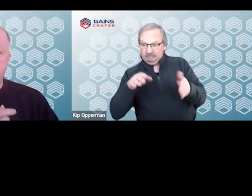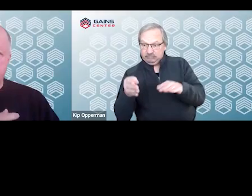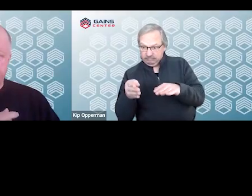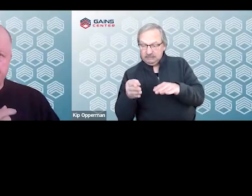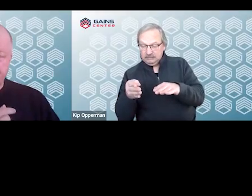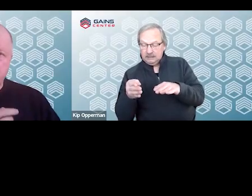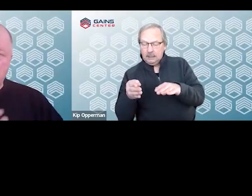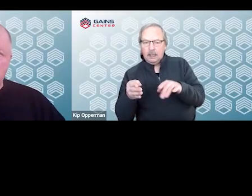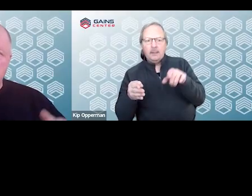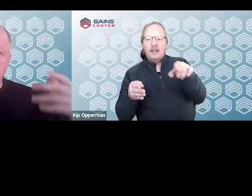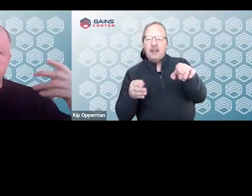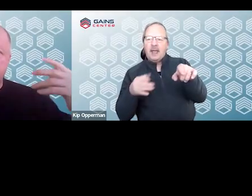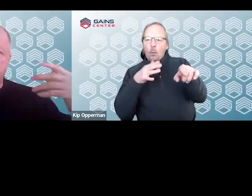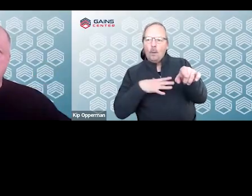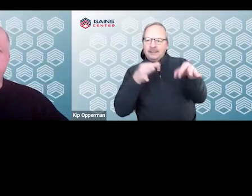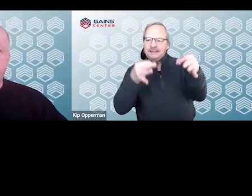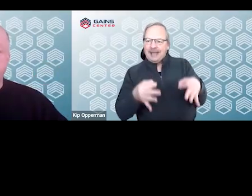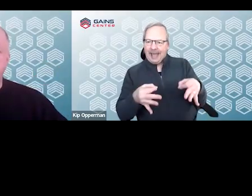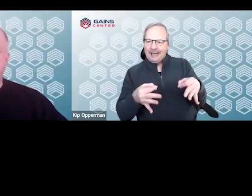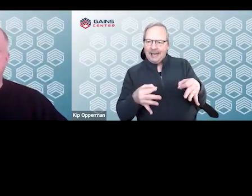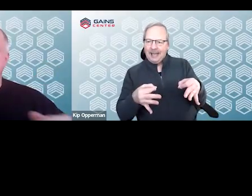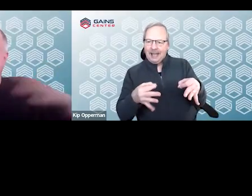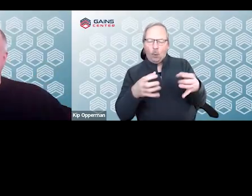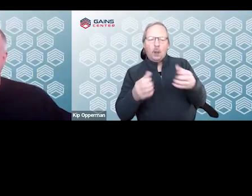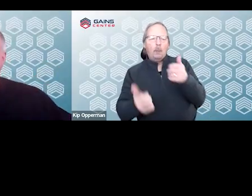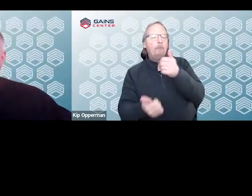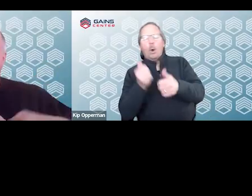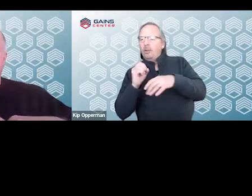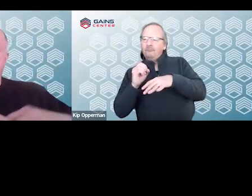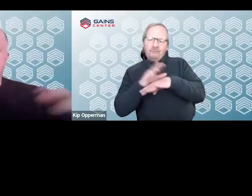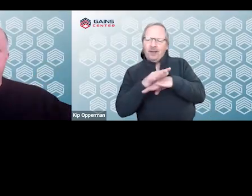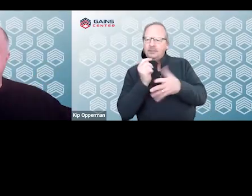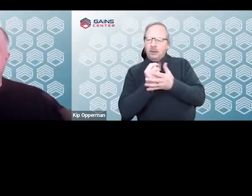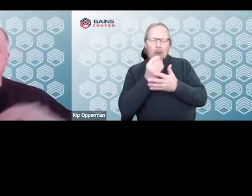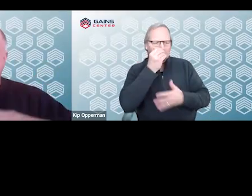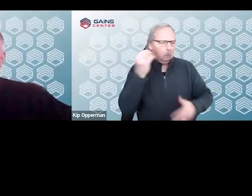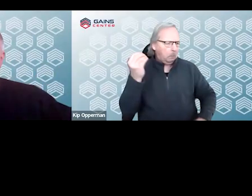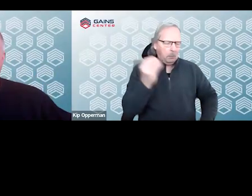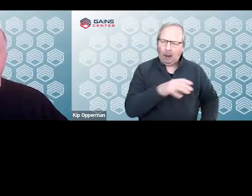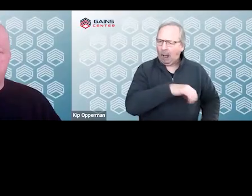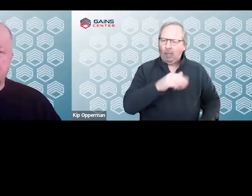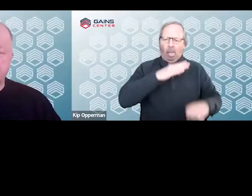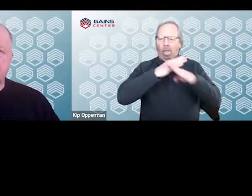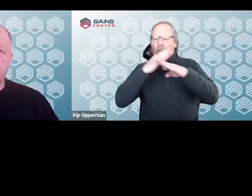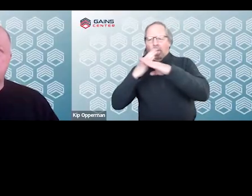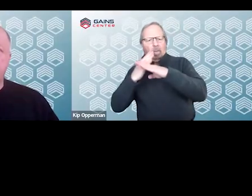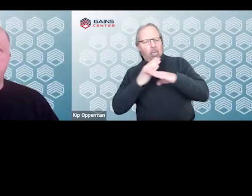to use the most effective treatment. She didn't care what all the obstacles were or what all the excuses were